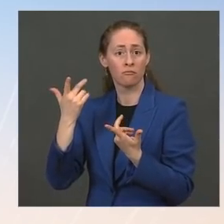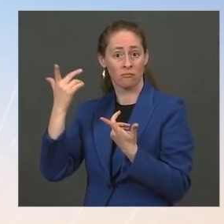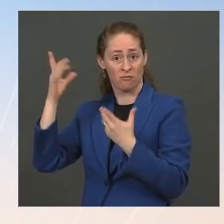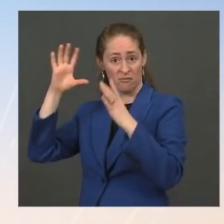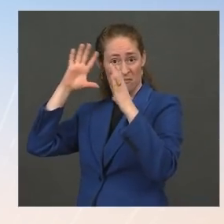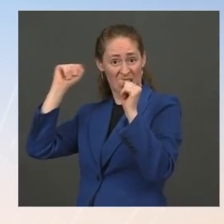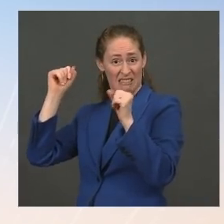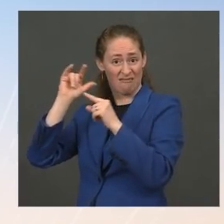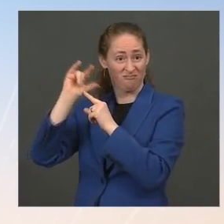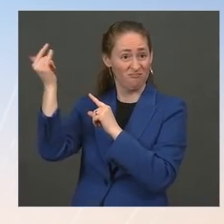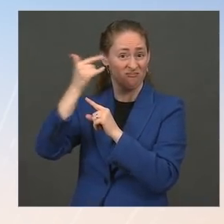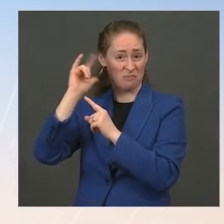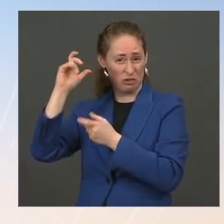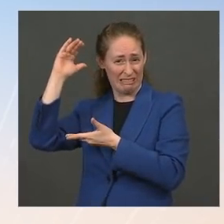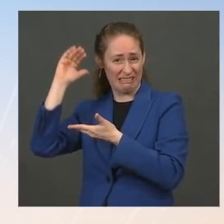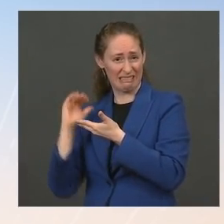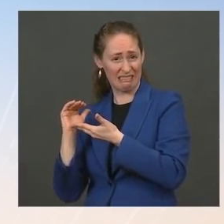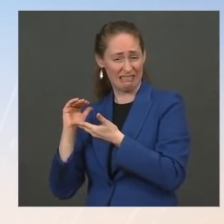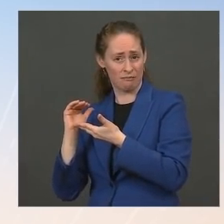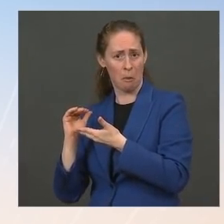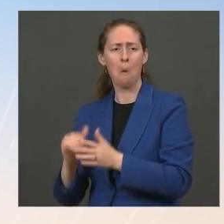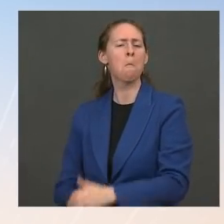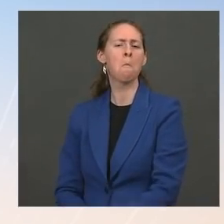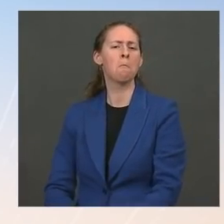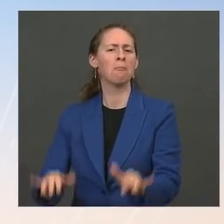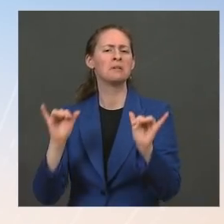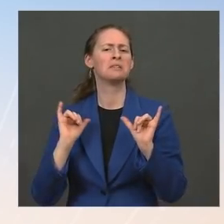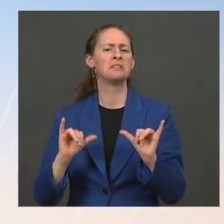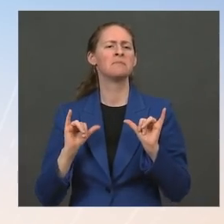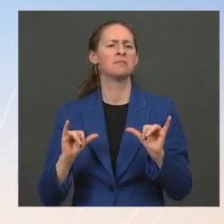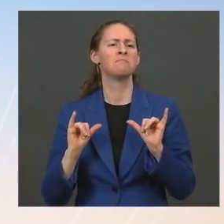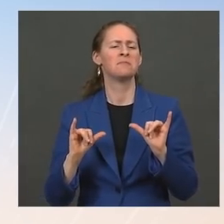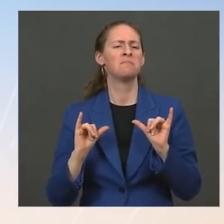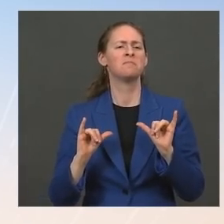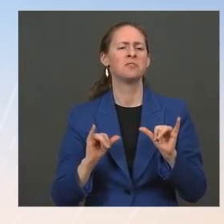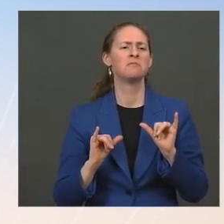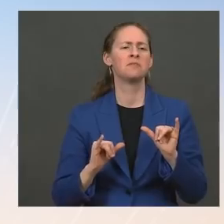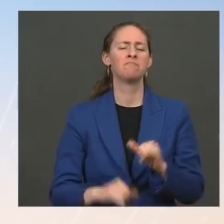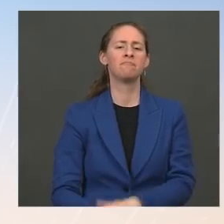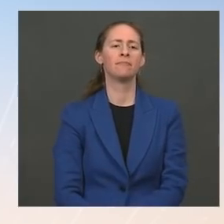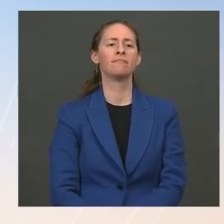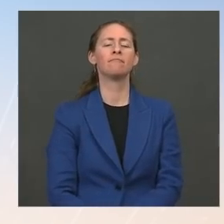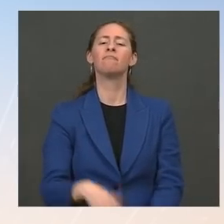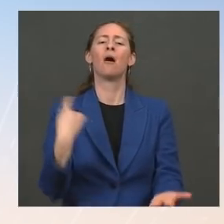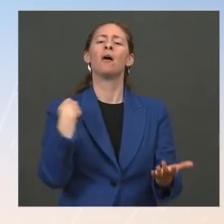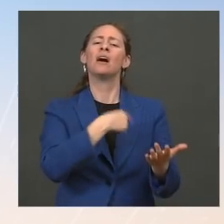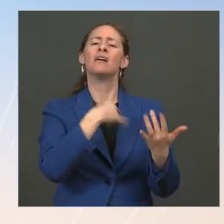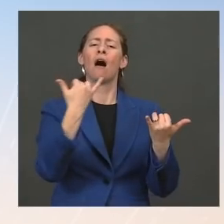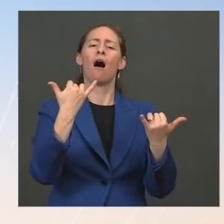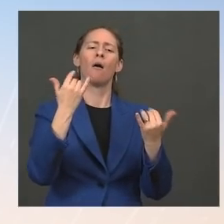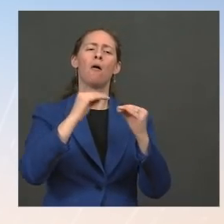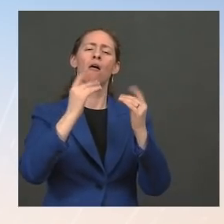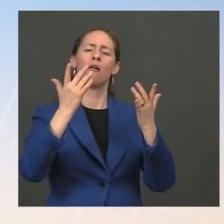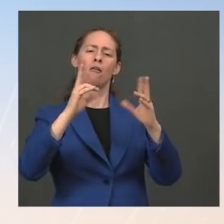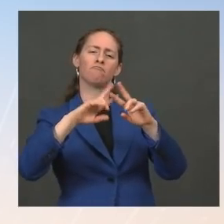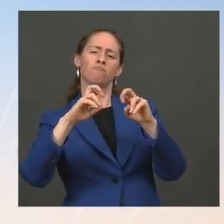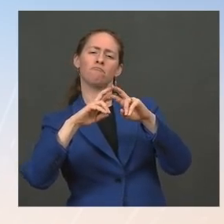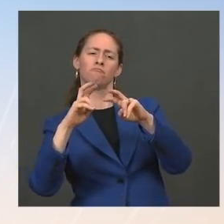And obviously, we can continue to assess, but we have every intention of moving forward with our plan to sell the President's Build Back Better Agenda.